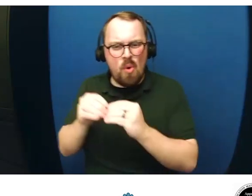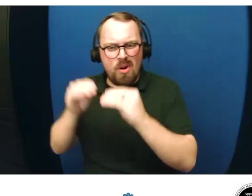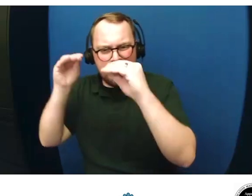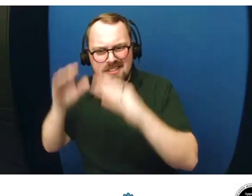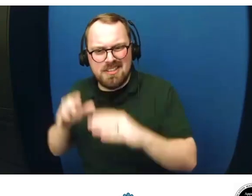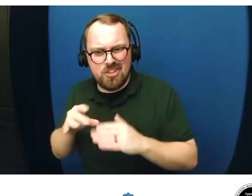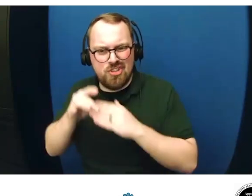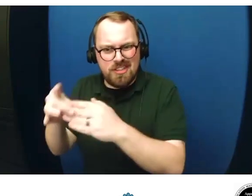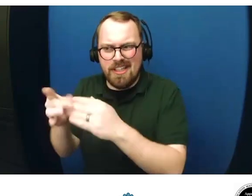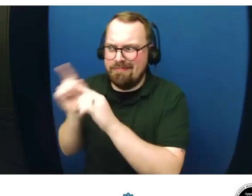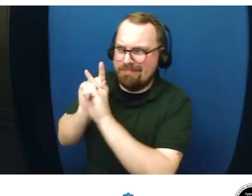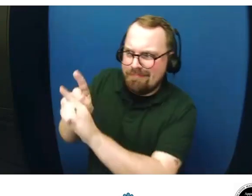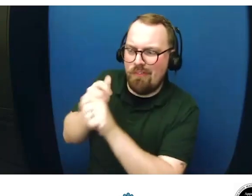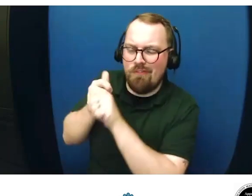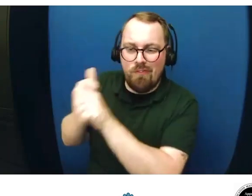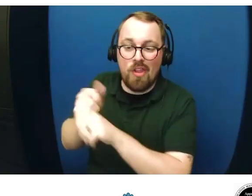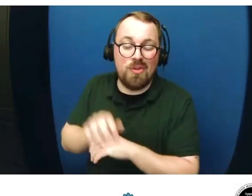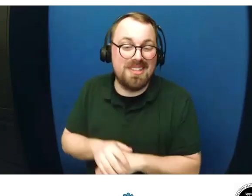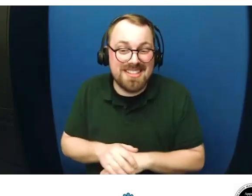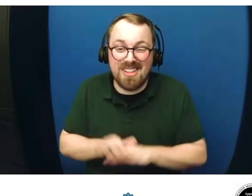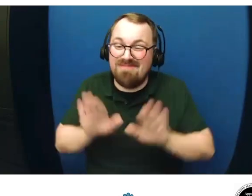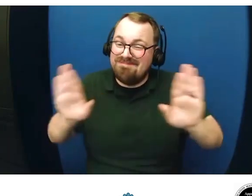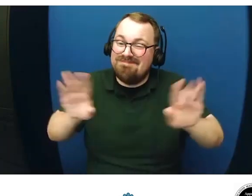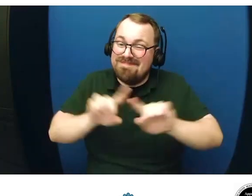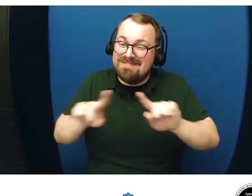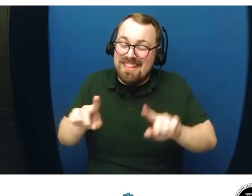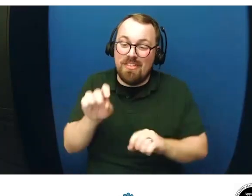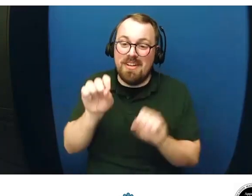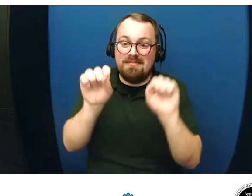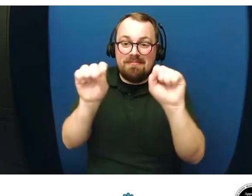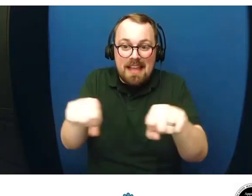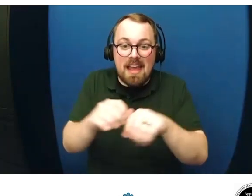So, they may be different. Do this...Do the family...Does the